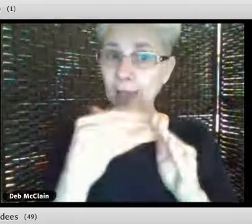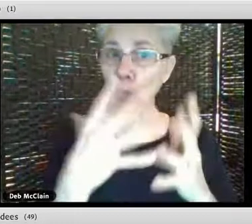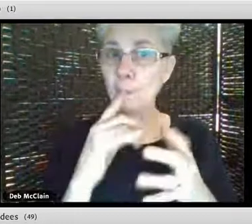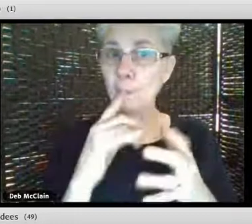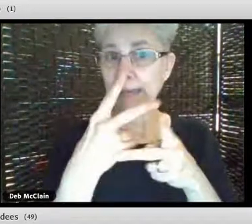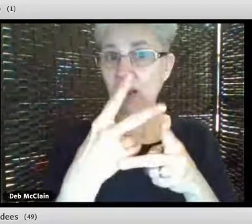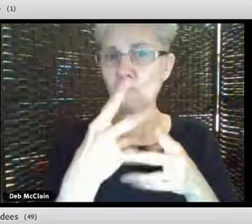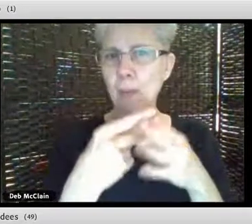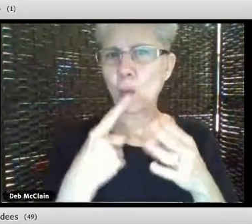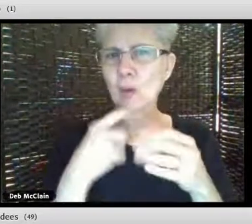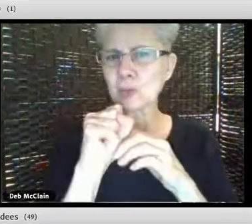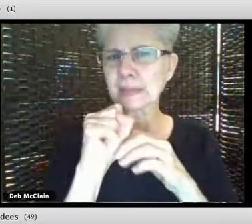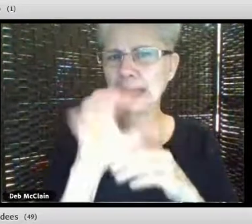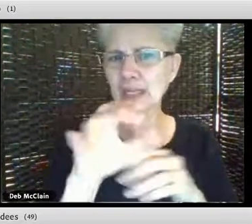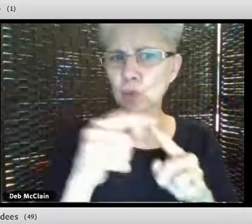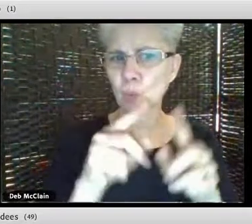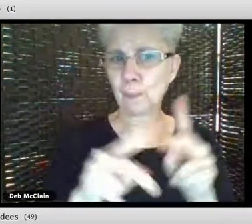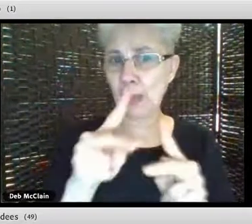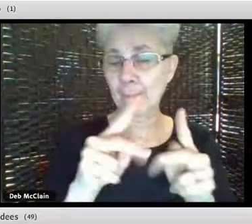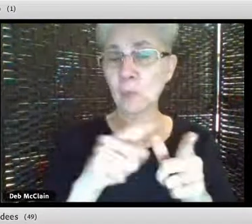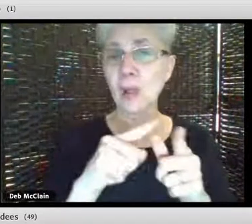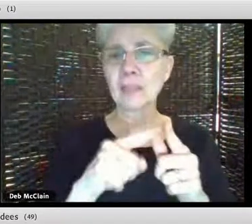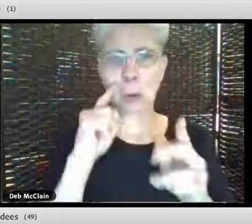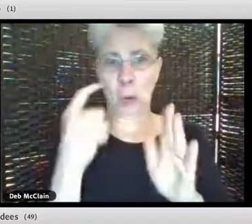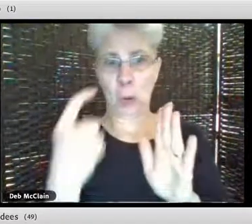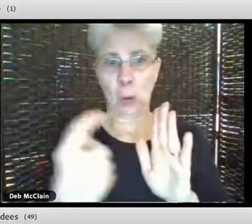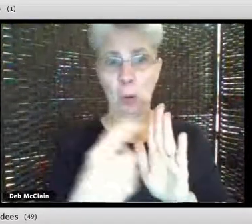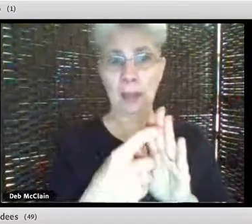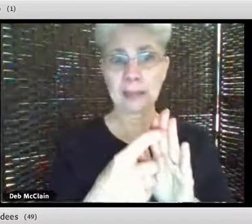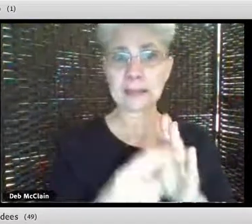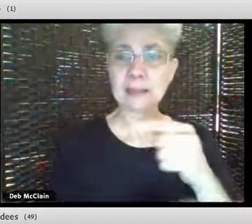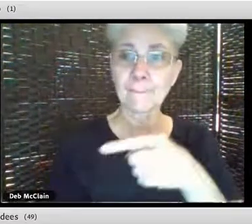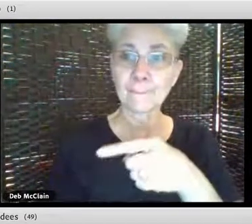about what you're sending out to people, and then you'll notice, once we sent that,